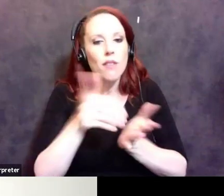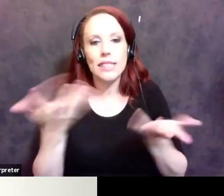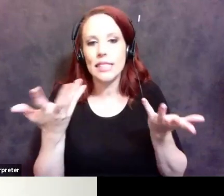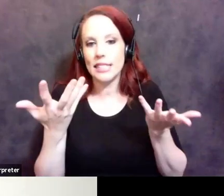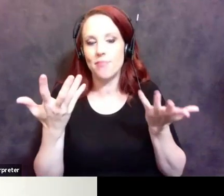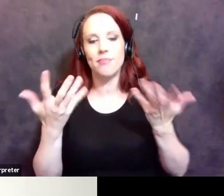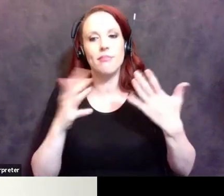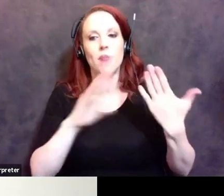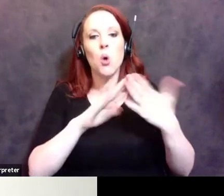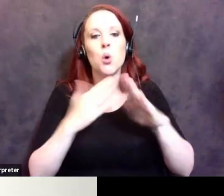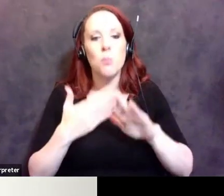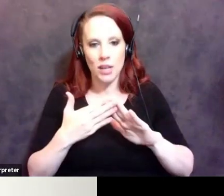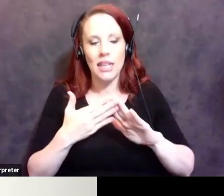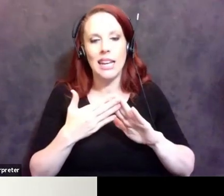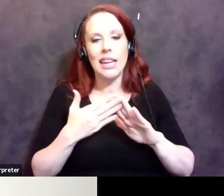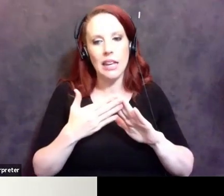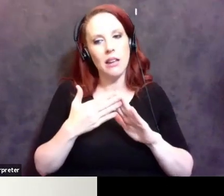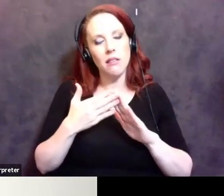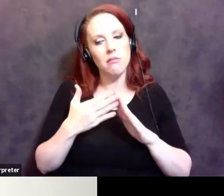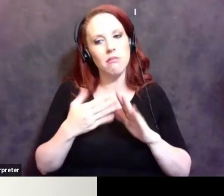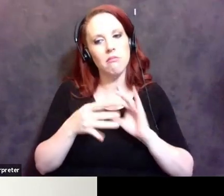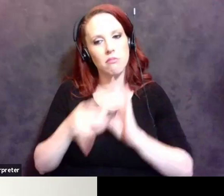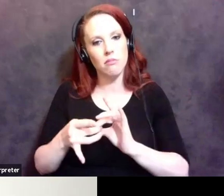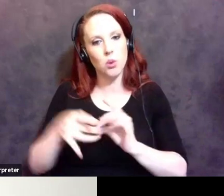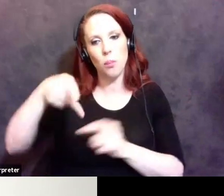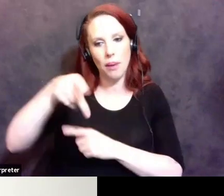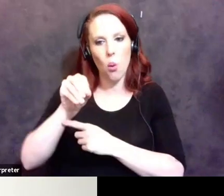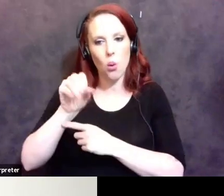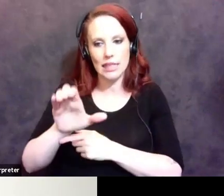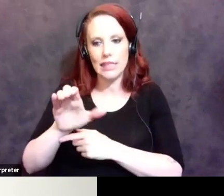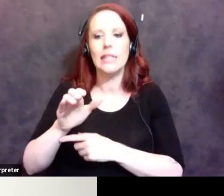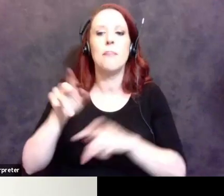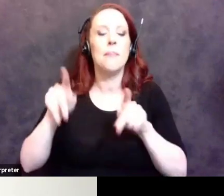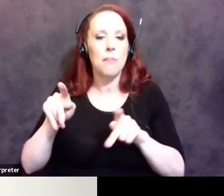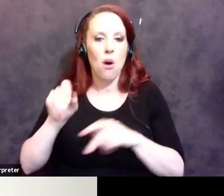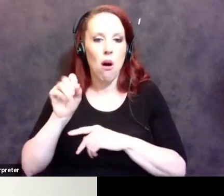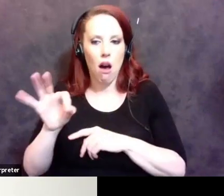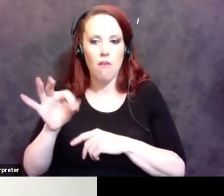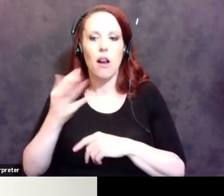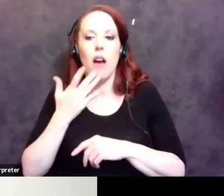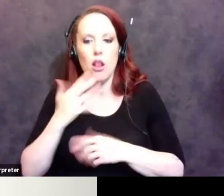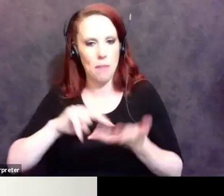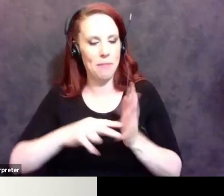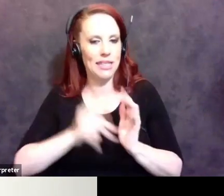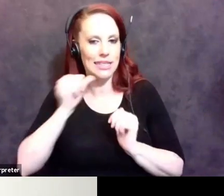into people of color which means non white. That term is mainly used within a U.S. context.